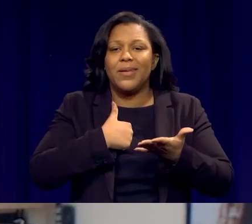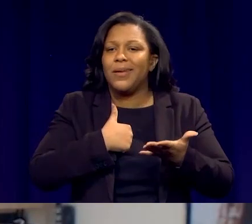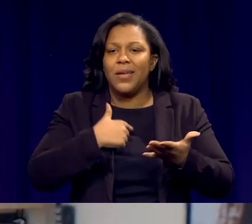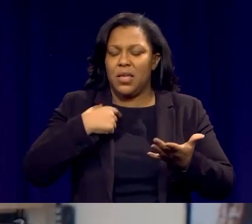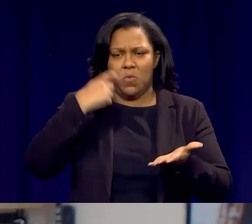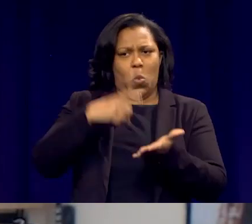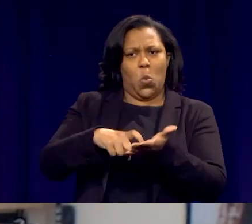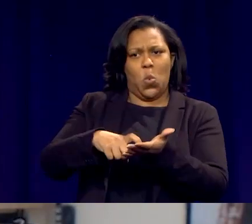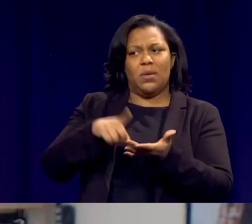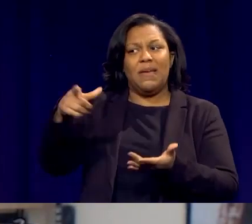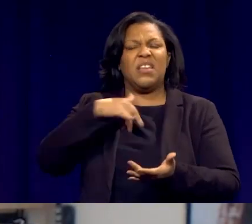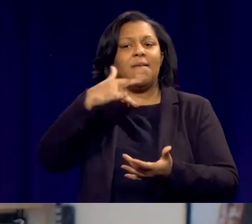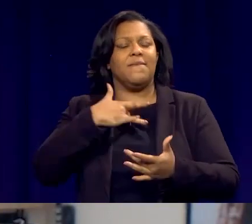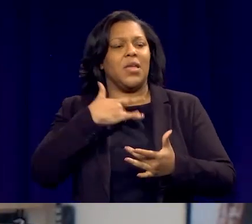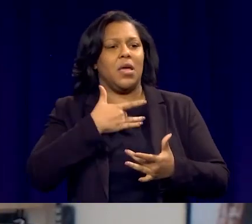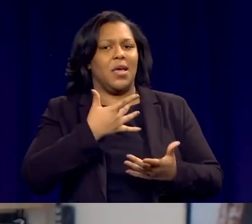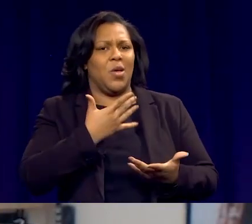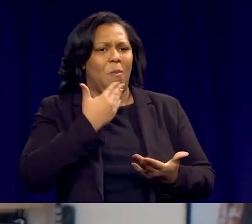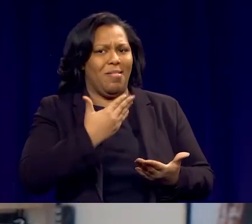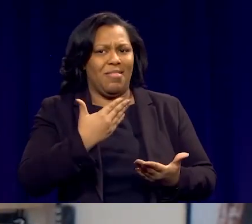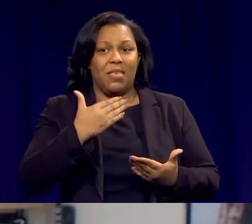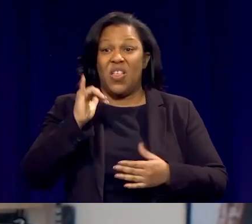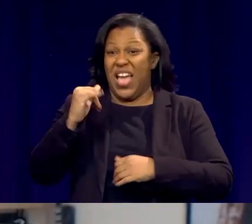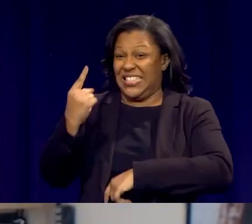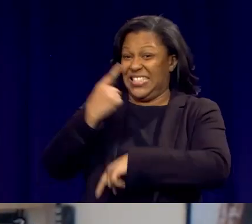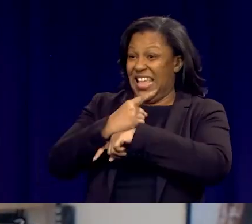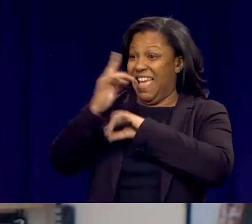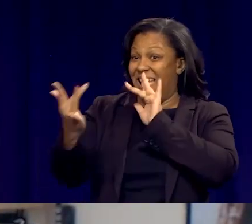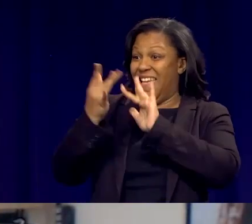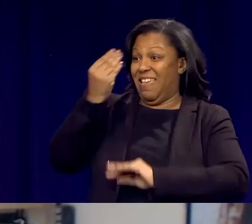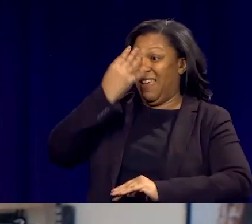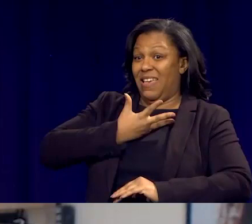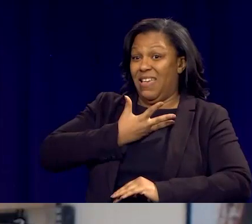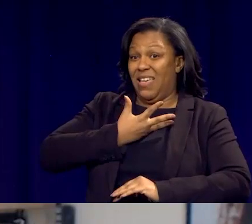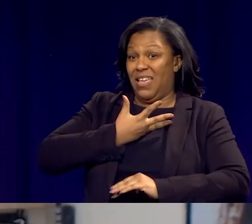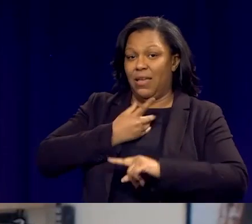I could tell she wasn't feeling well. The next day she contacted me to let me know